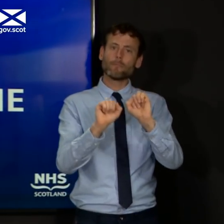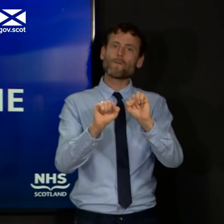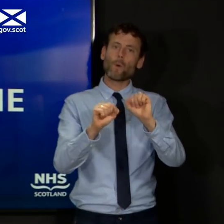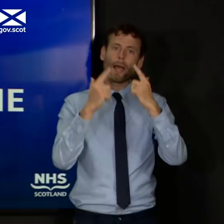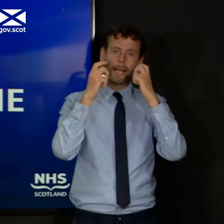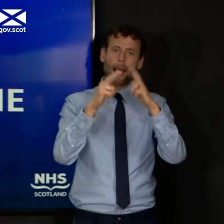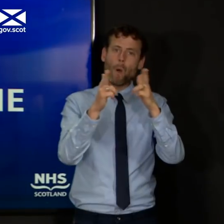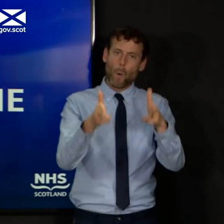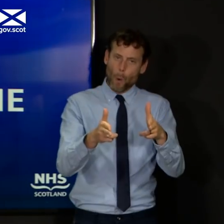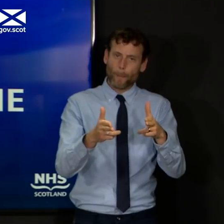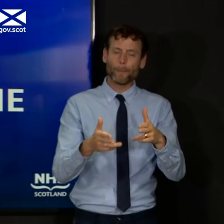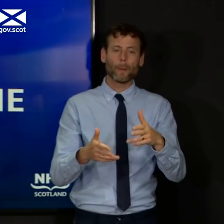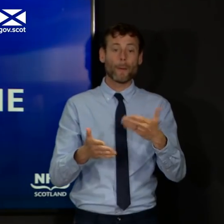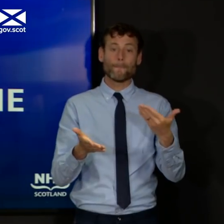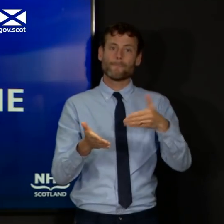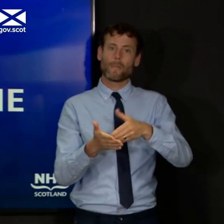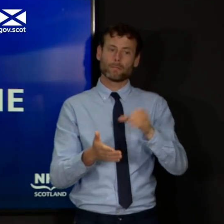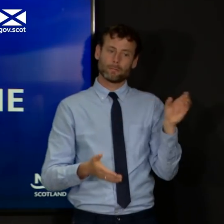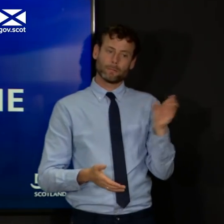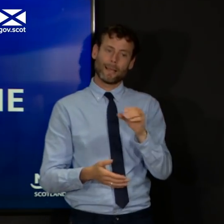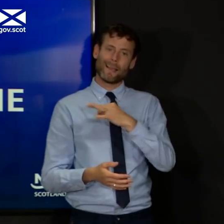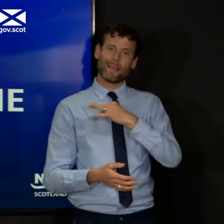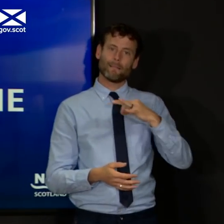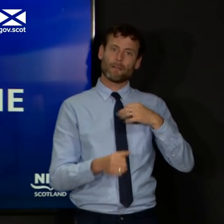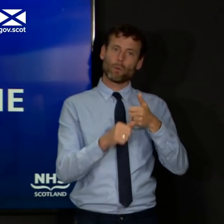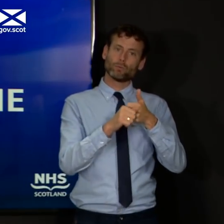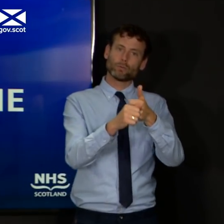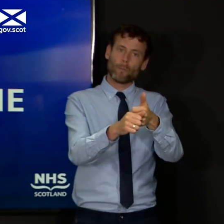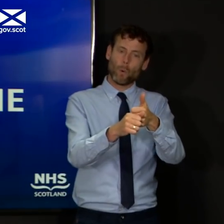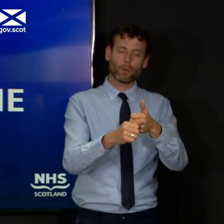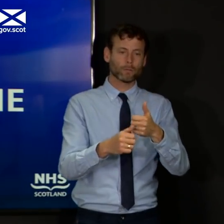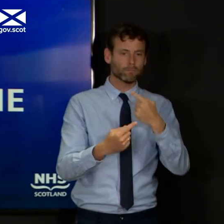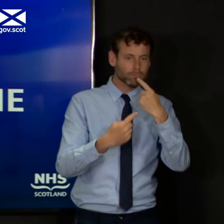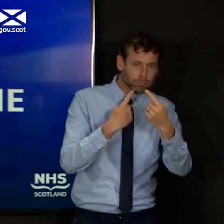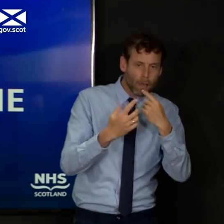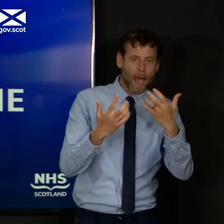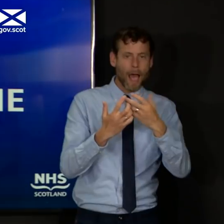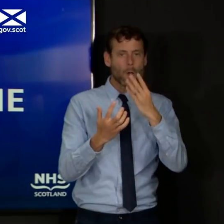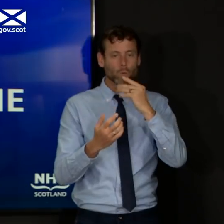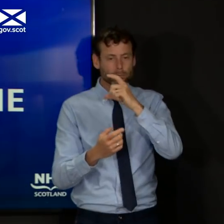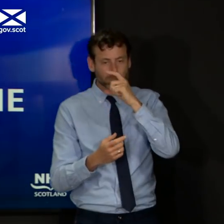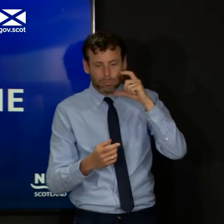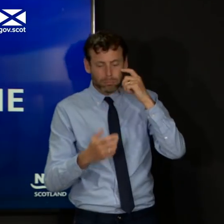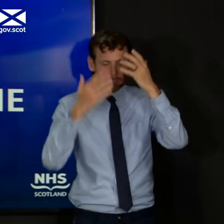additional clinical support, in terms of staffing, the use of PPE, infection prevention and control,